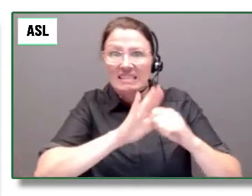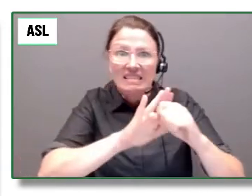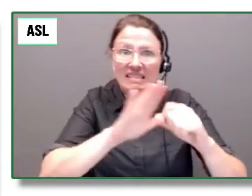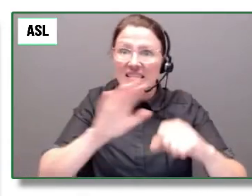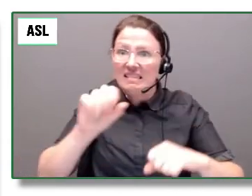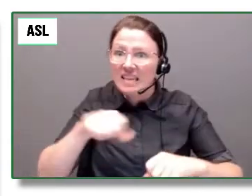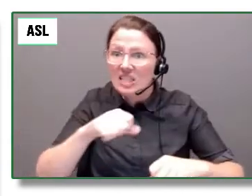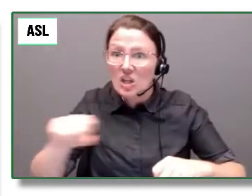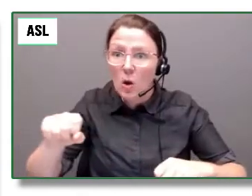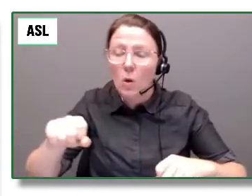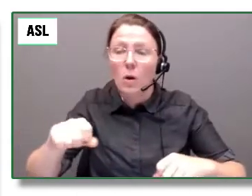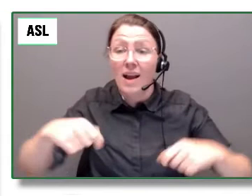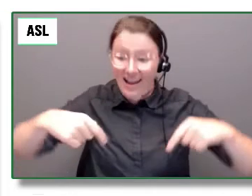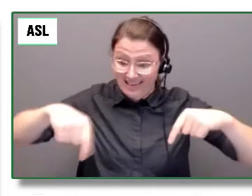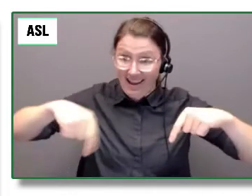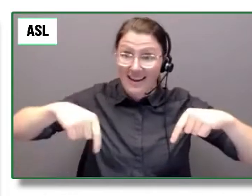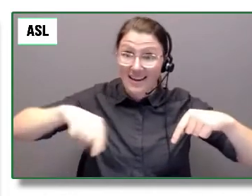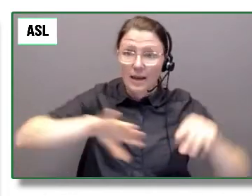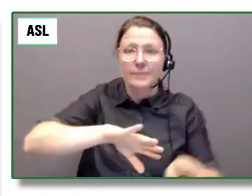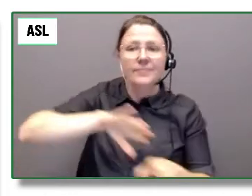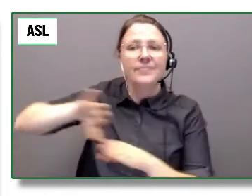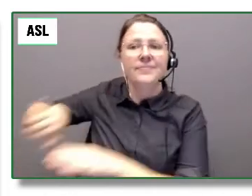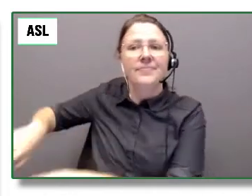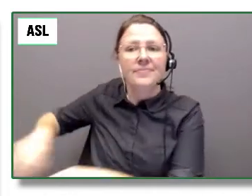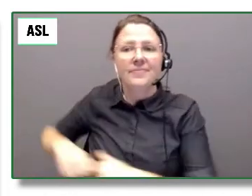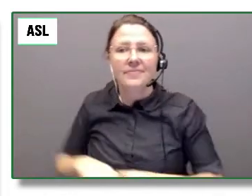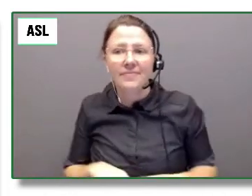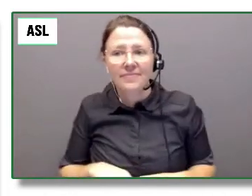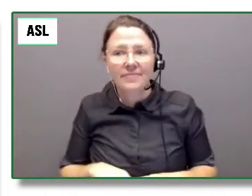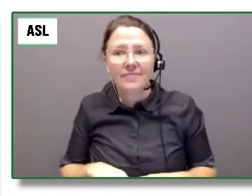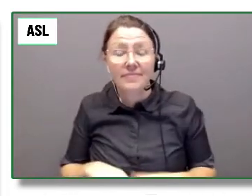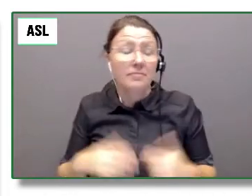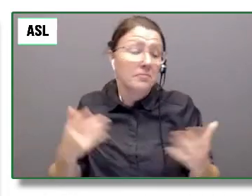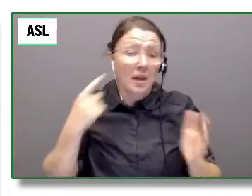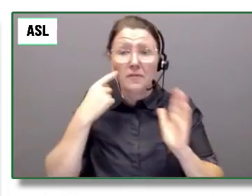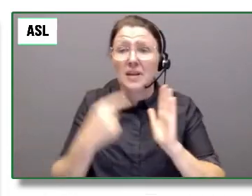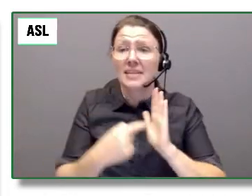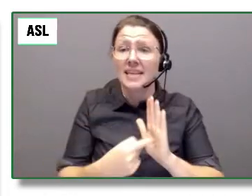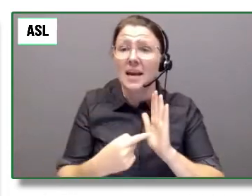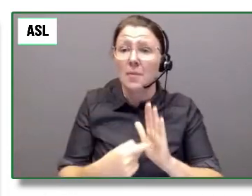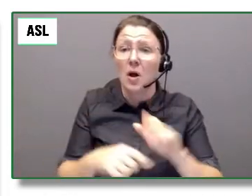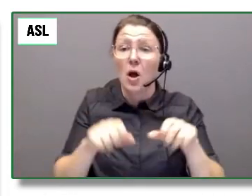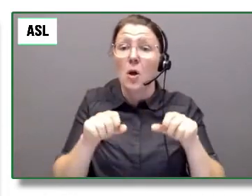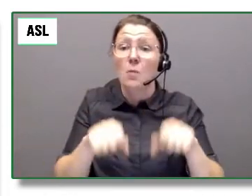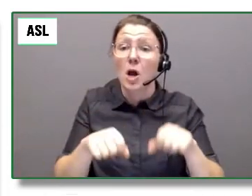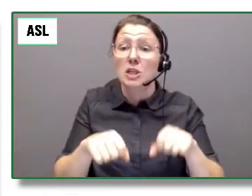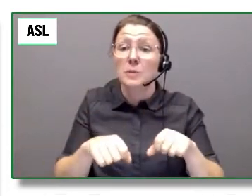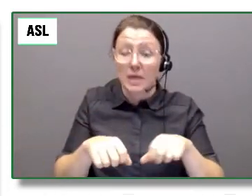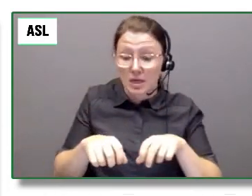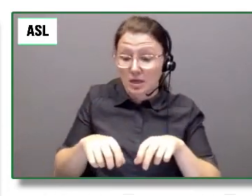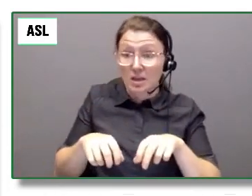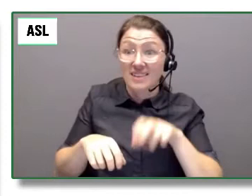quiet as someone next to you nudging a glass of water closer to you or grabbing